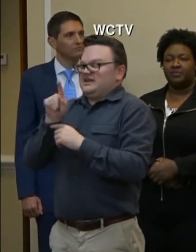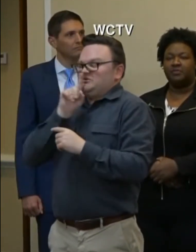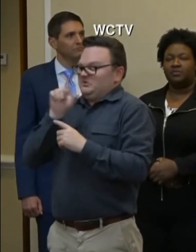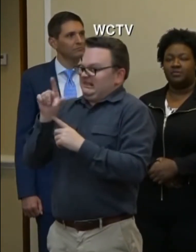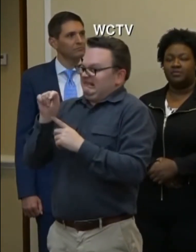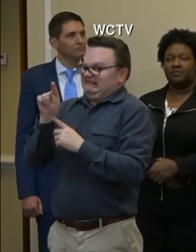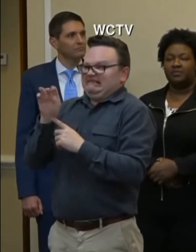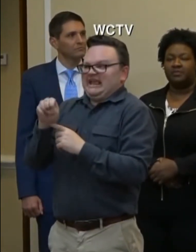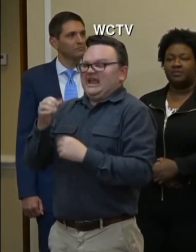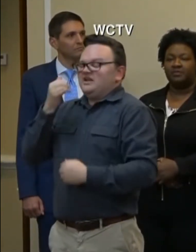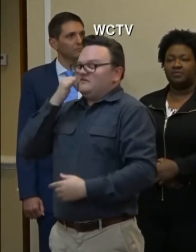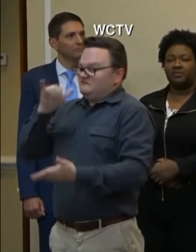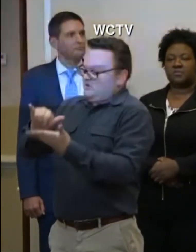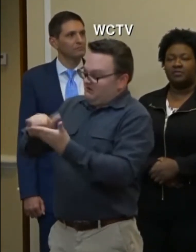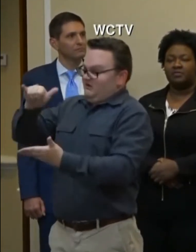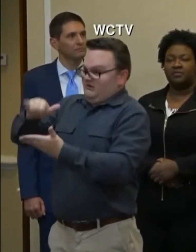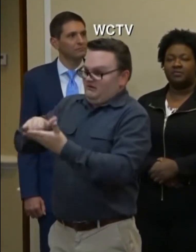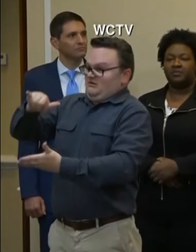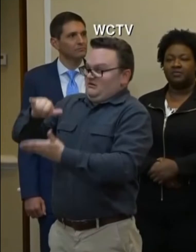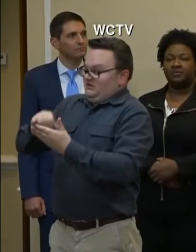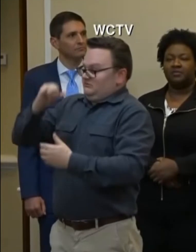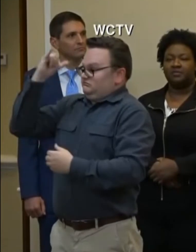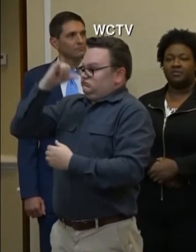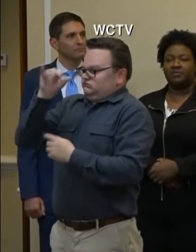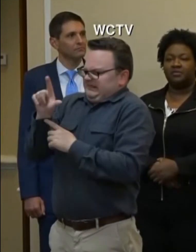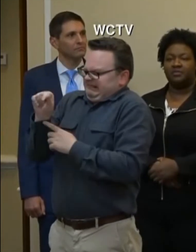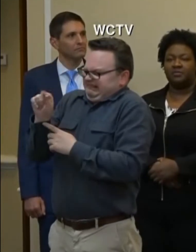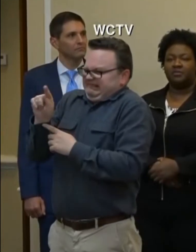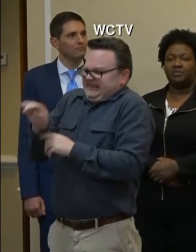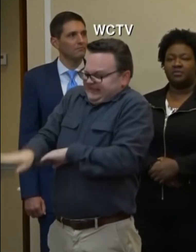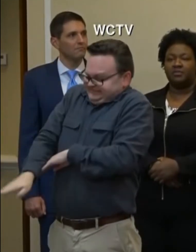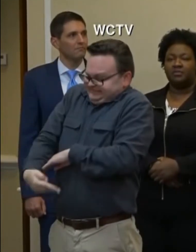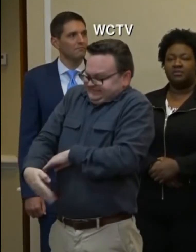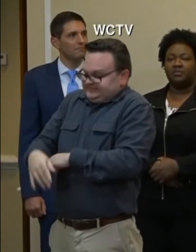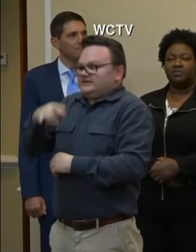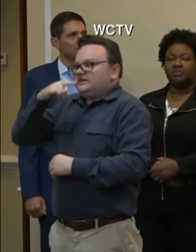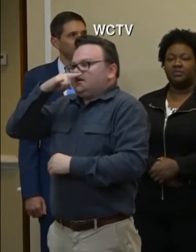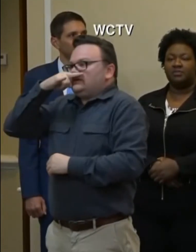up I you know there very late at night my kids were sleeping my wife is